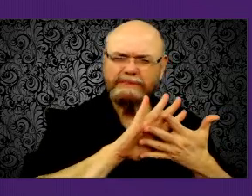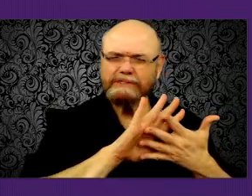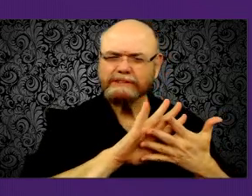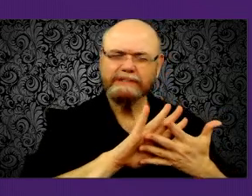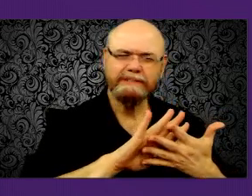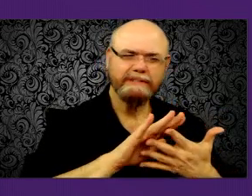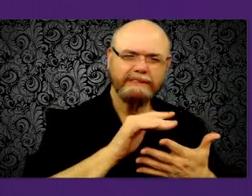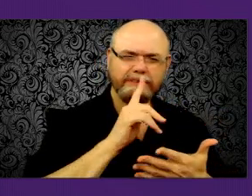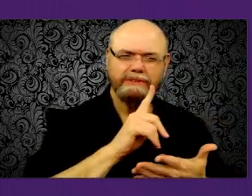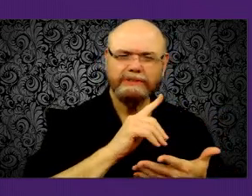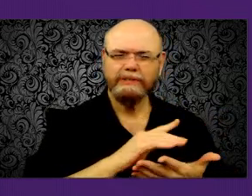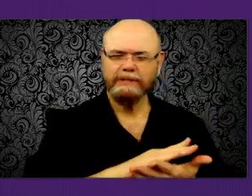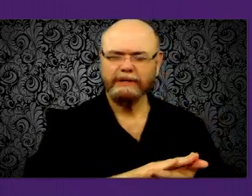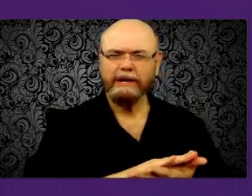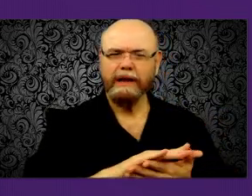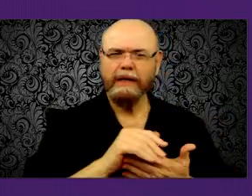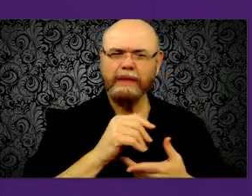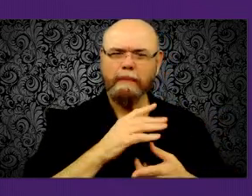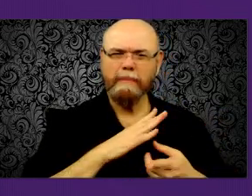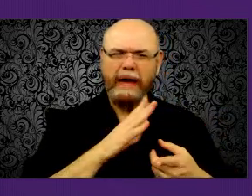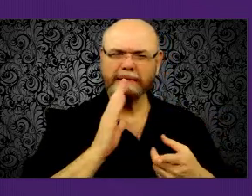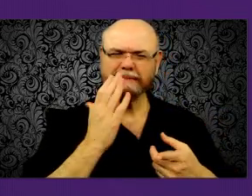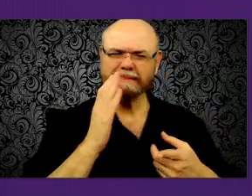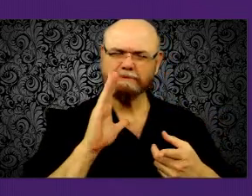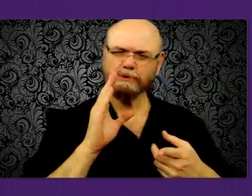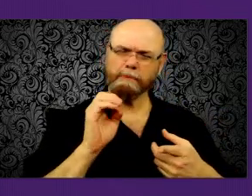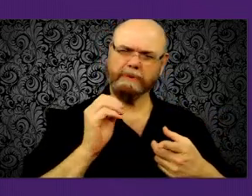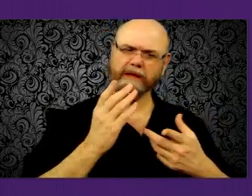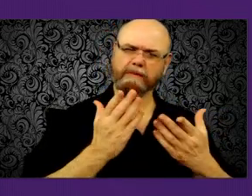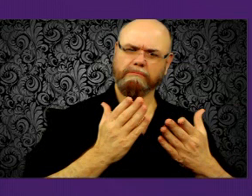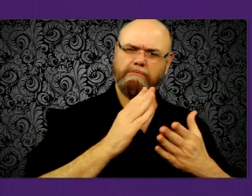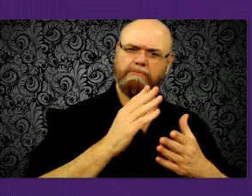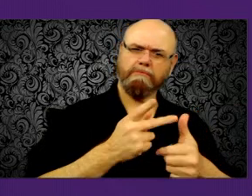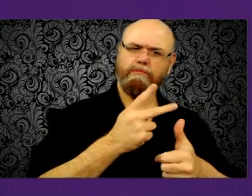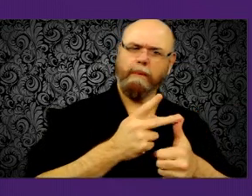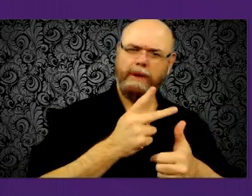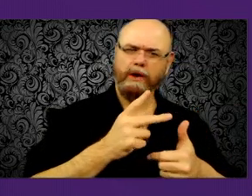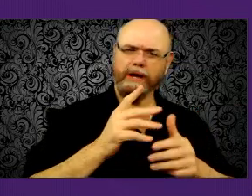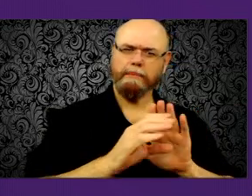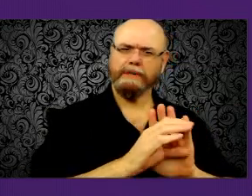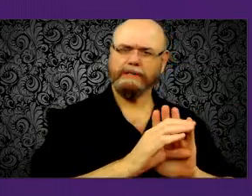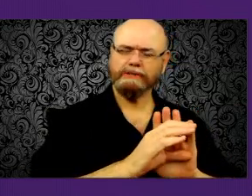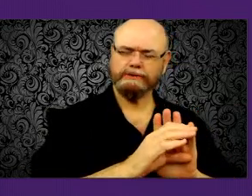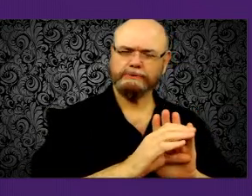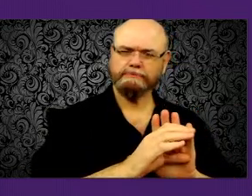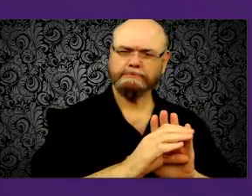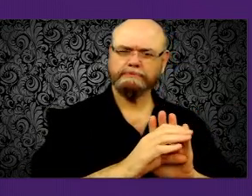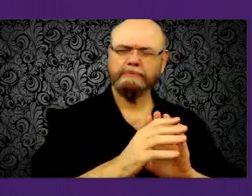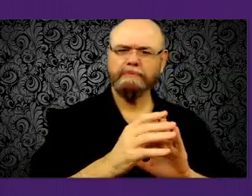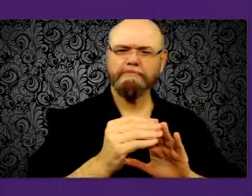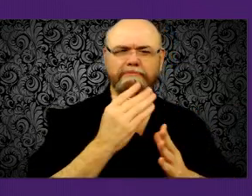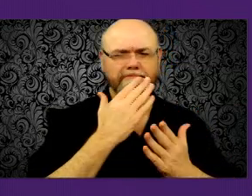The man appears to be the prominent image. Thank you so much, friends, for sharing your thoughts.